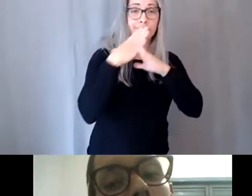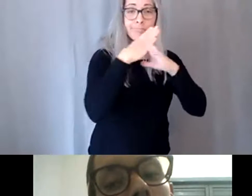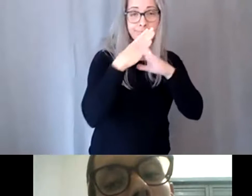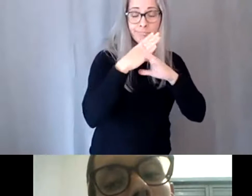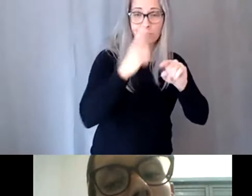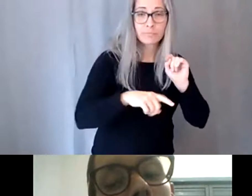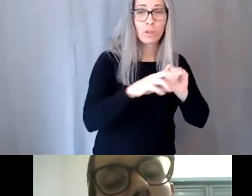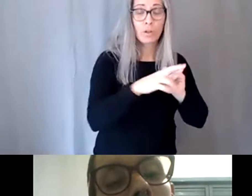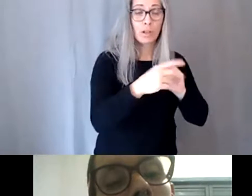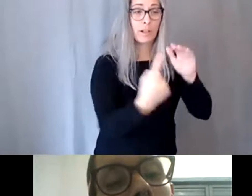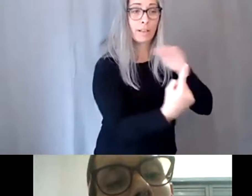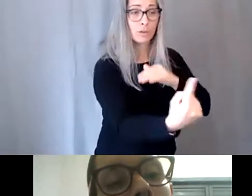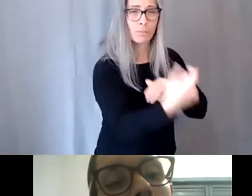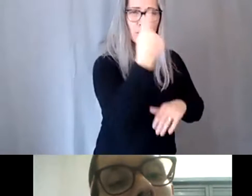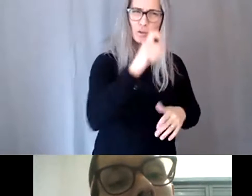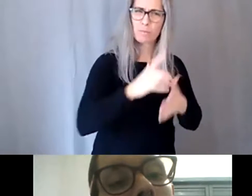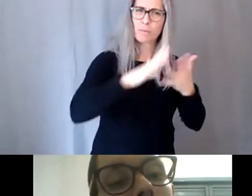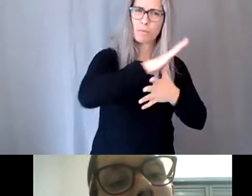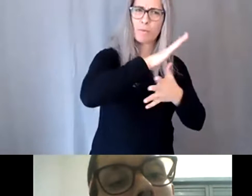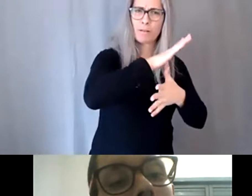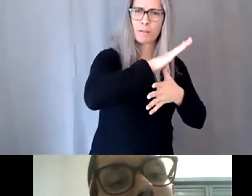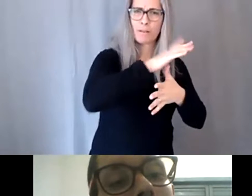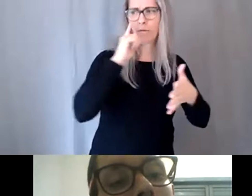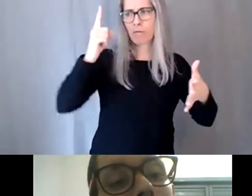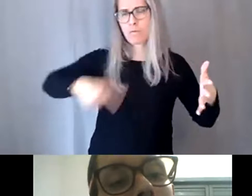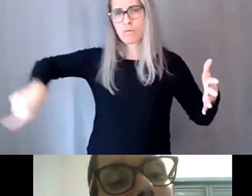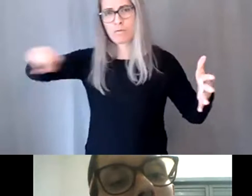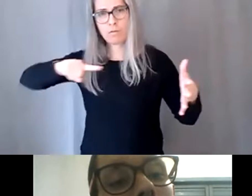should be prioritized in the public response but I don't think that was